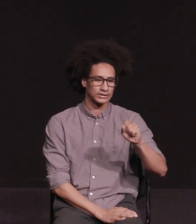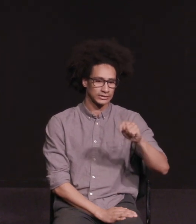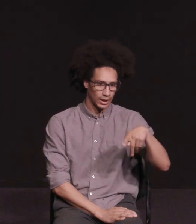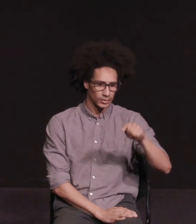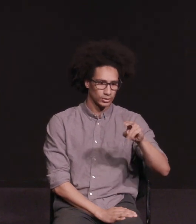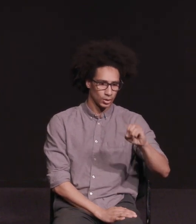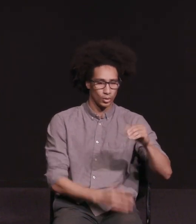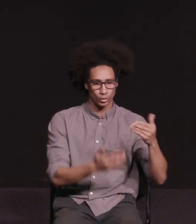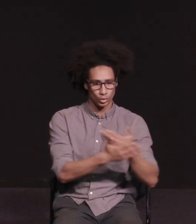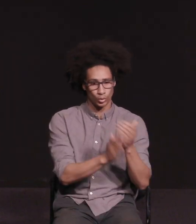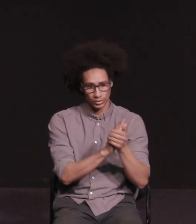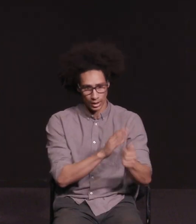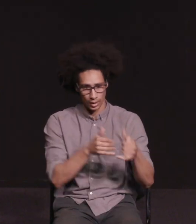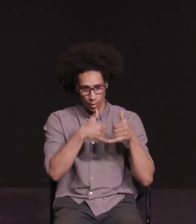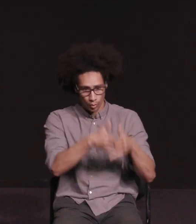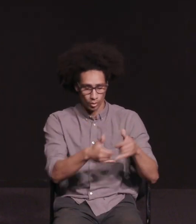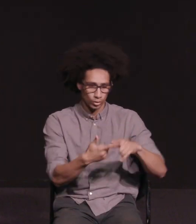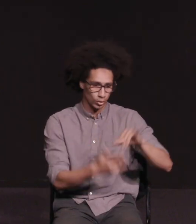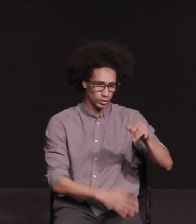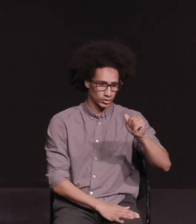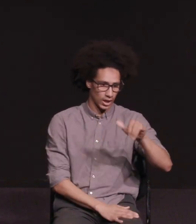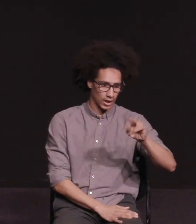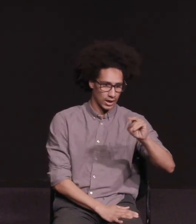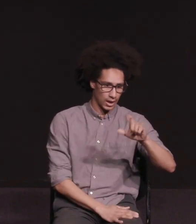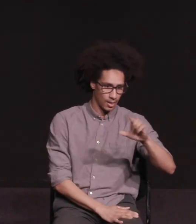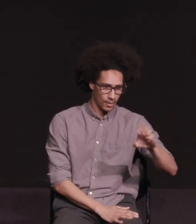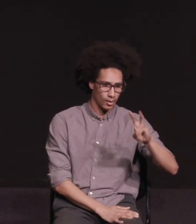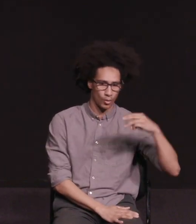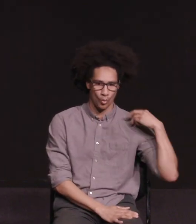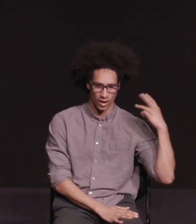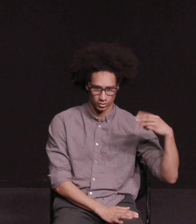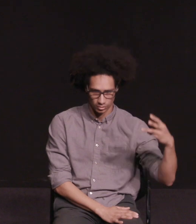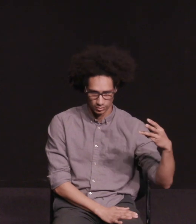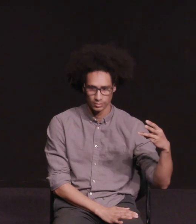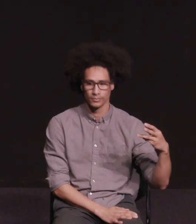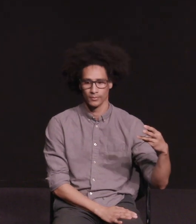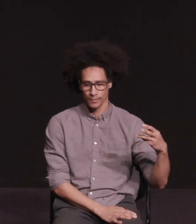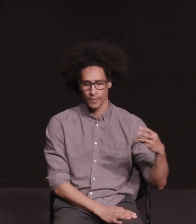went to Illustrator Janelle Washington, "Choosing Brave,"